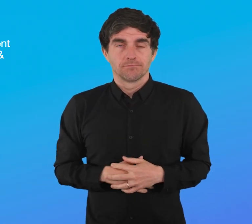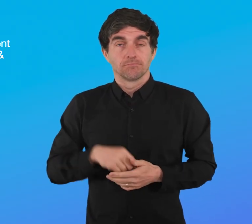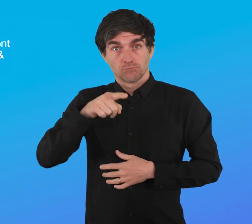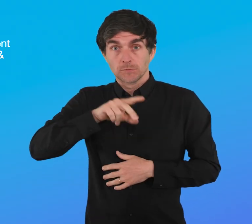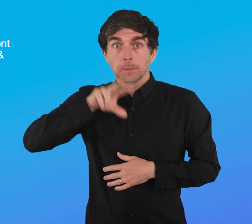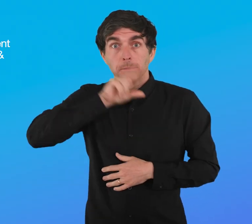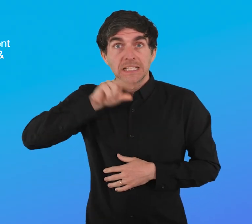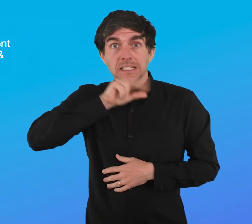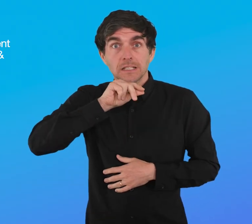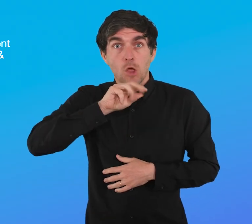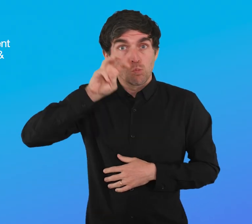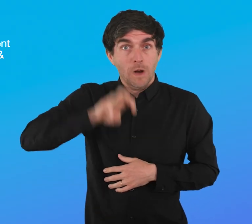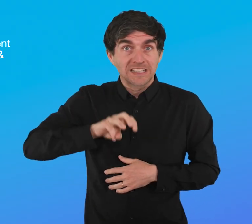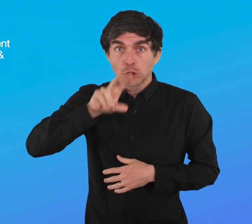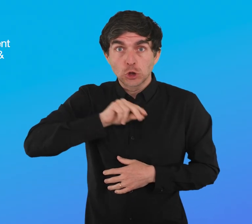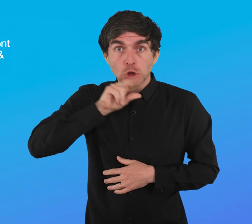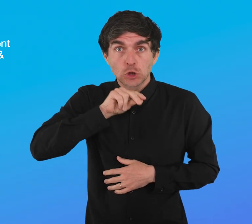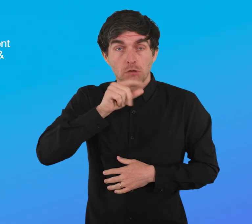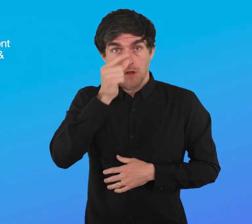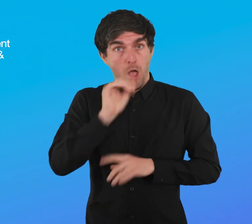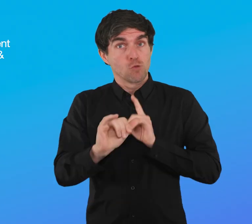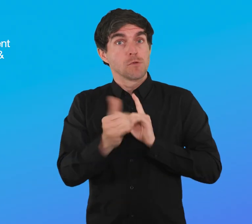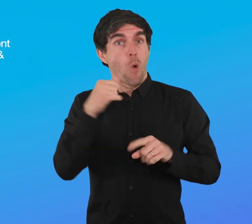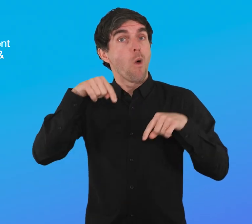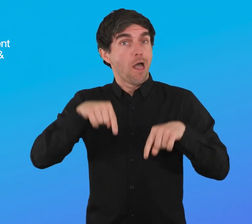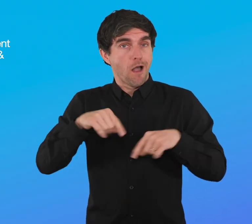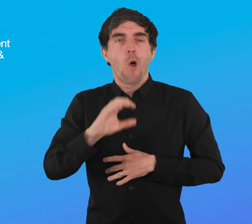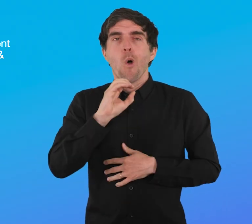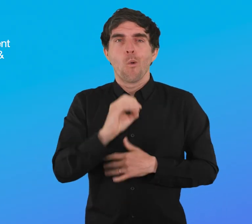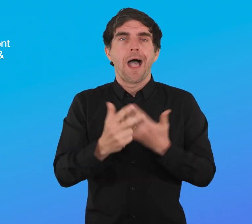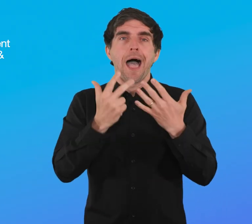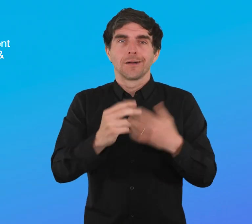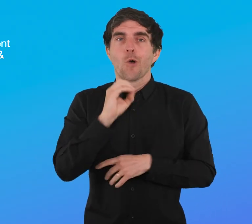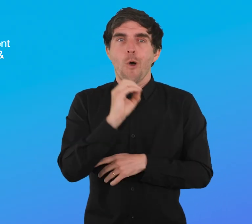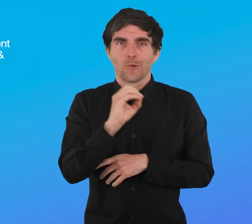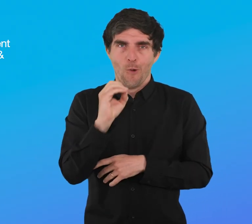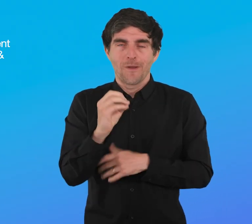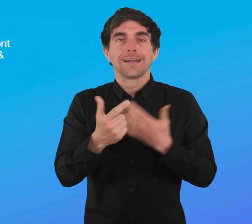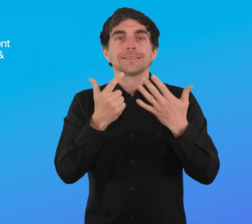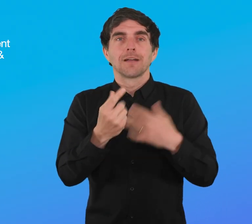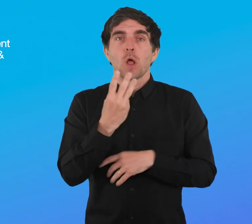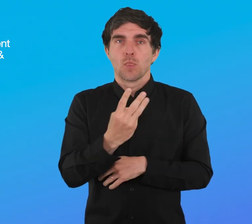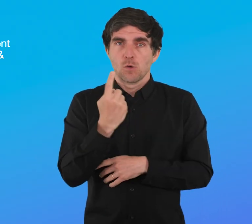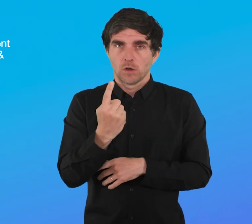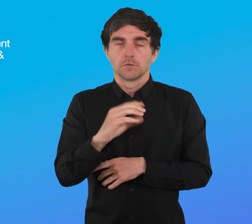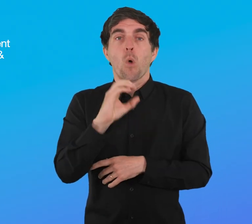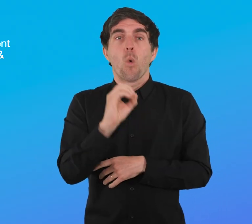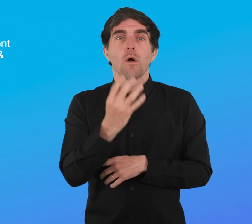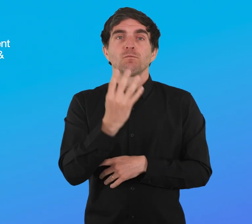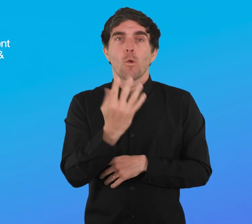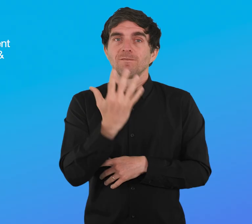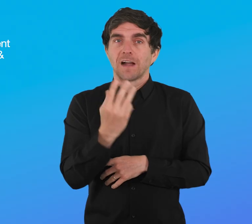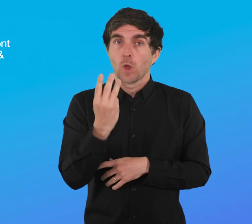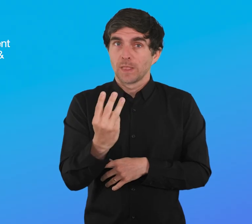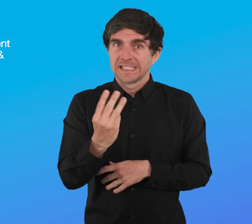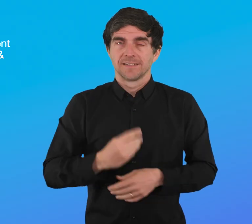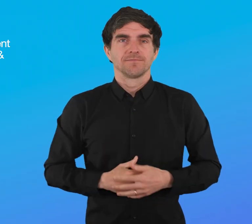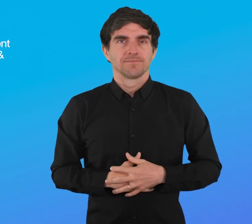If you speak Welsh, you can call 0800 731 0453.